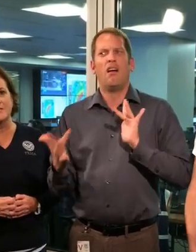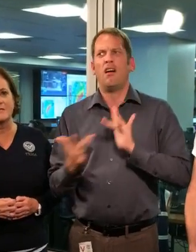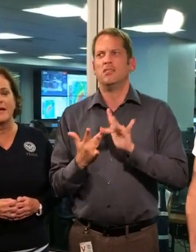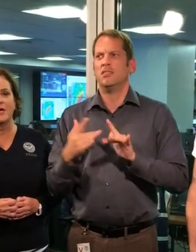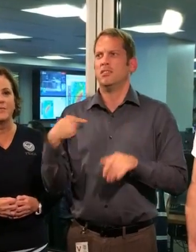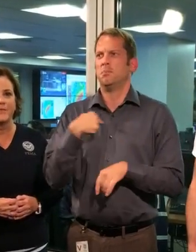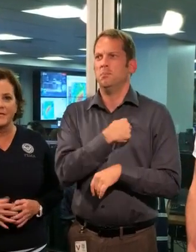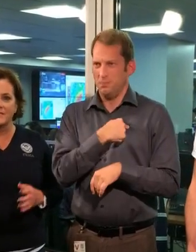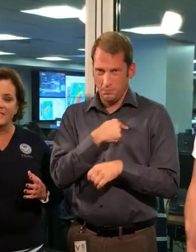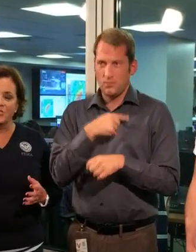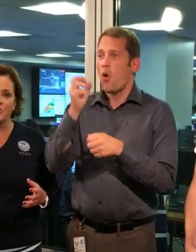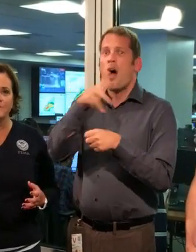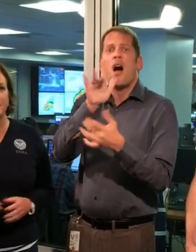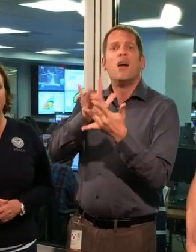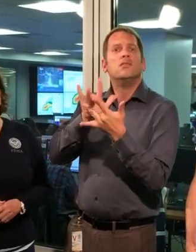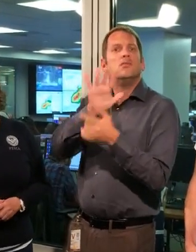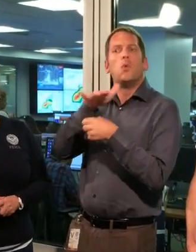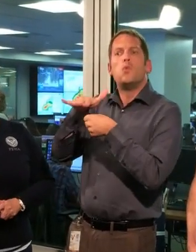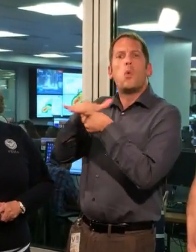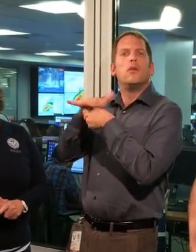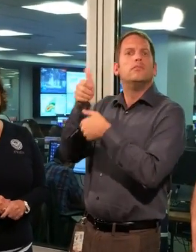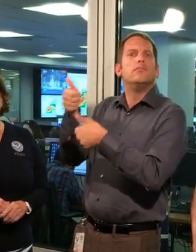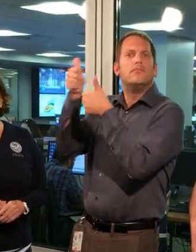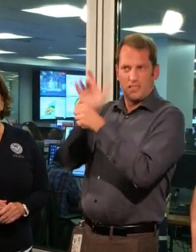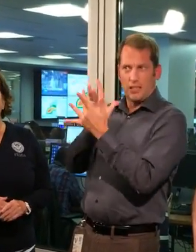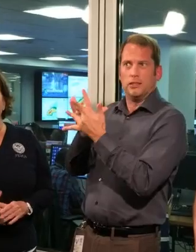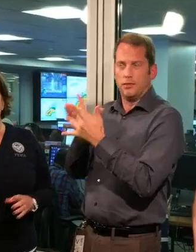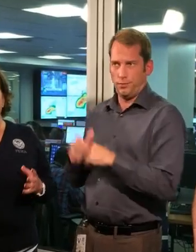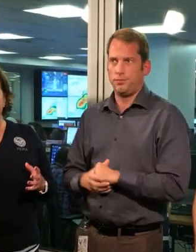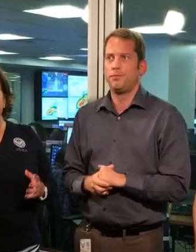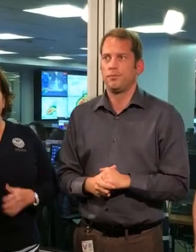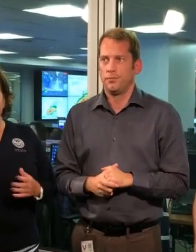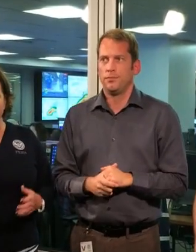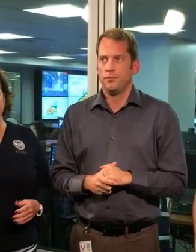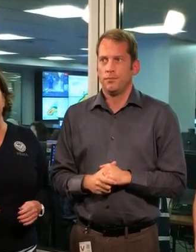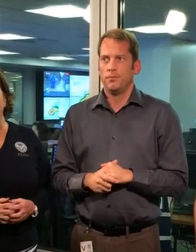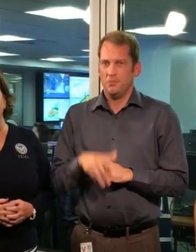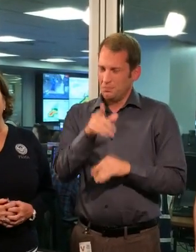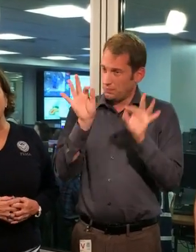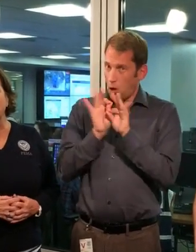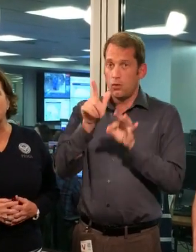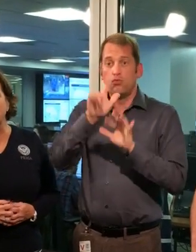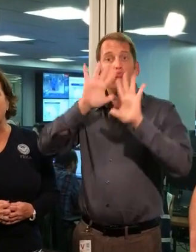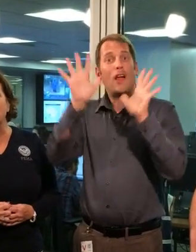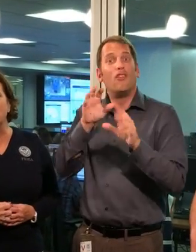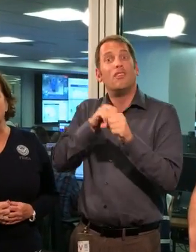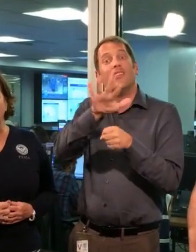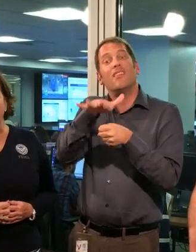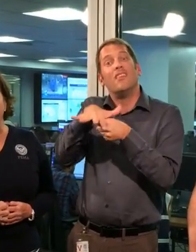stay tuned to your local weather stations, your local news so that you know what's going